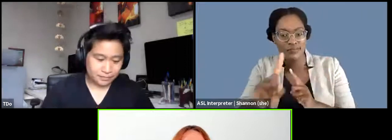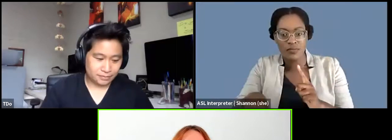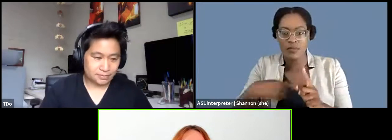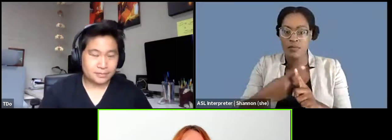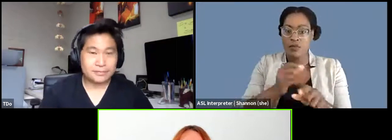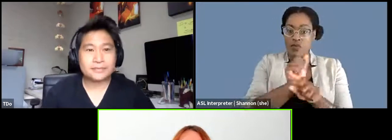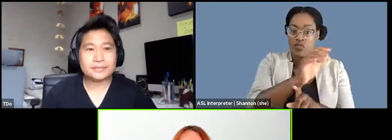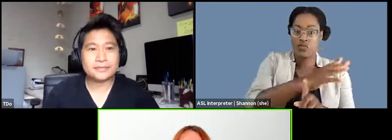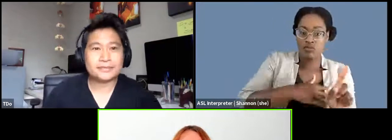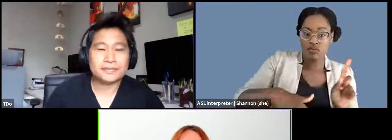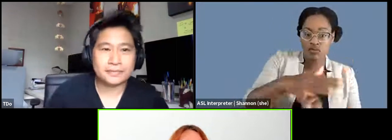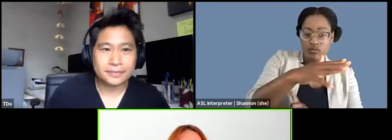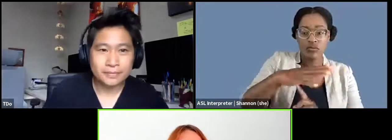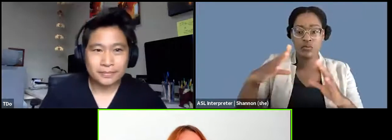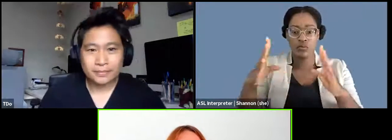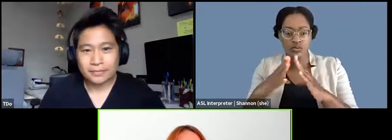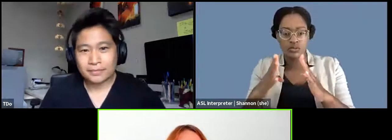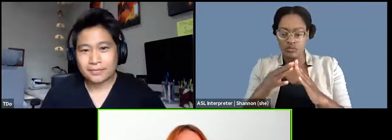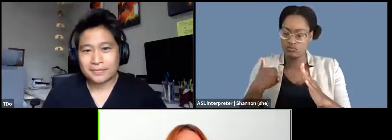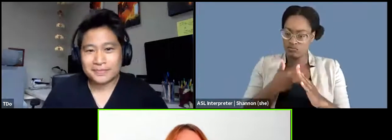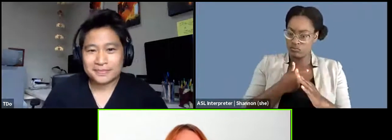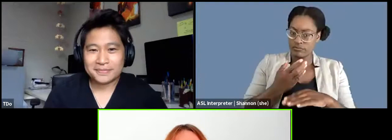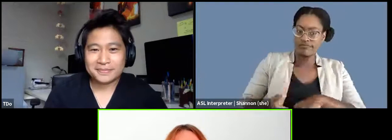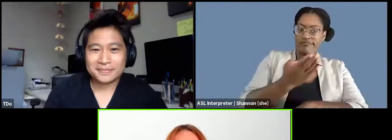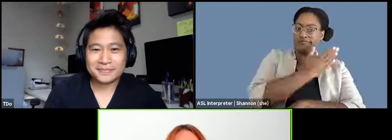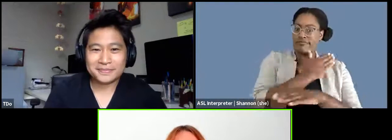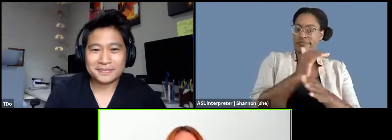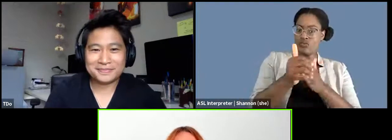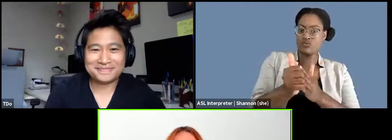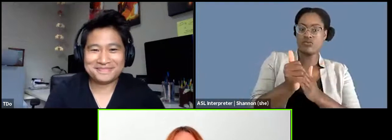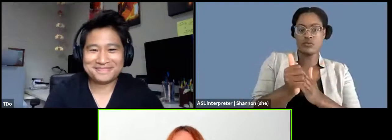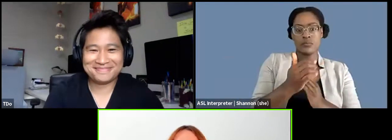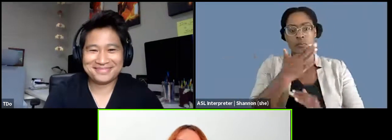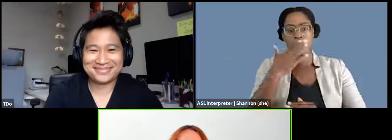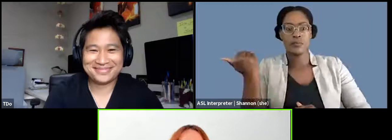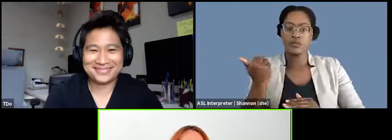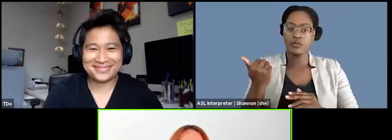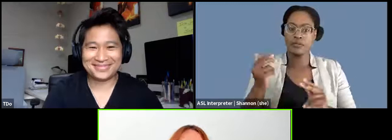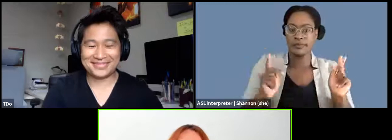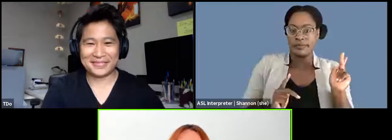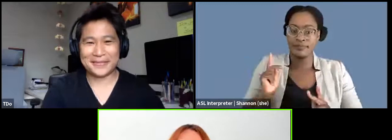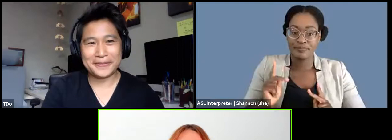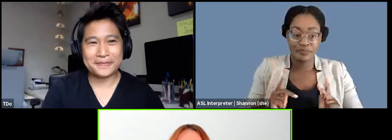communities. I am Melinda Briana Epler, your host and Founder & CEO of Change Catalyst,